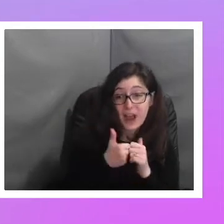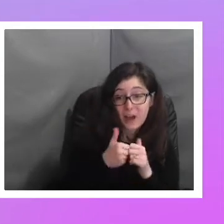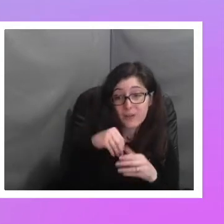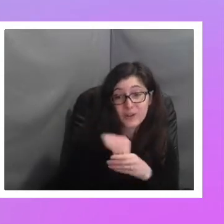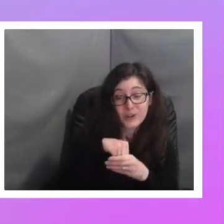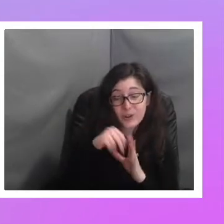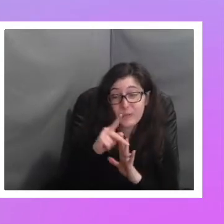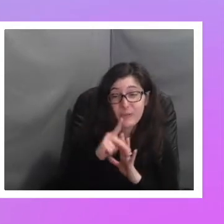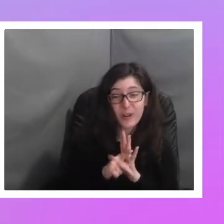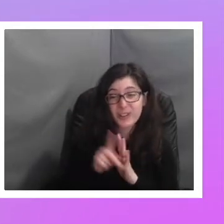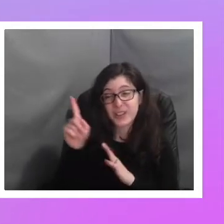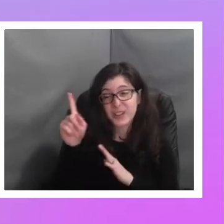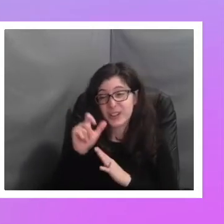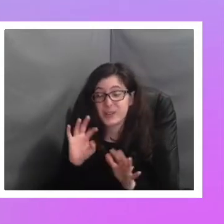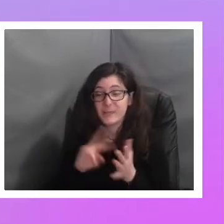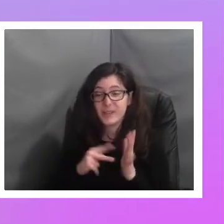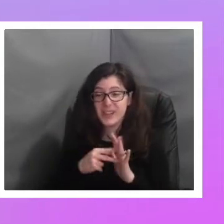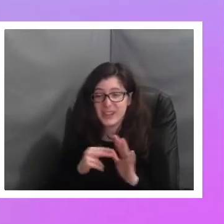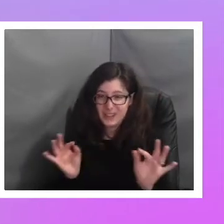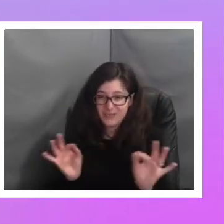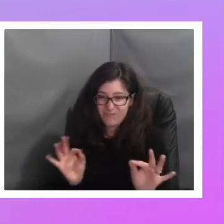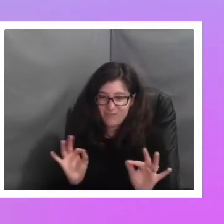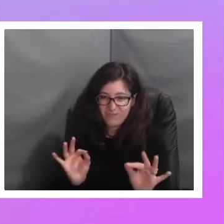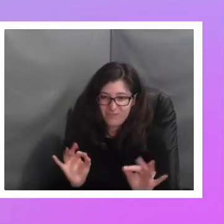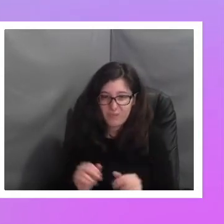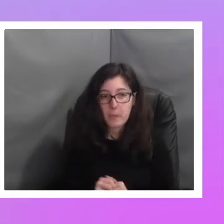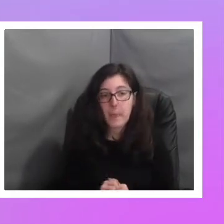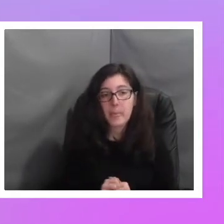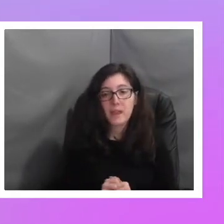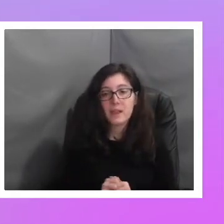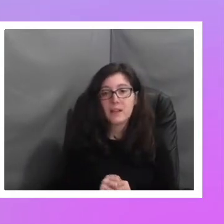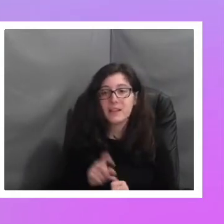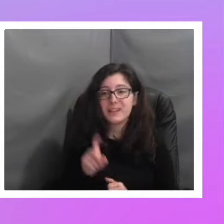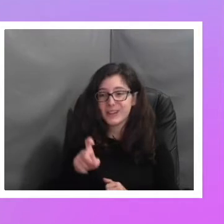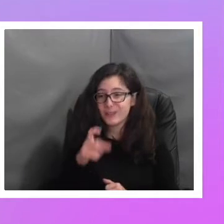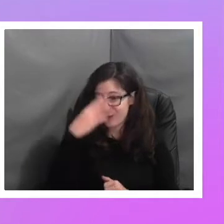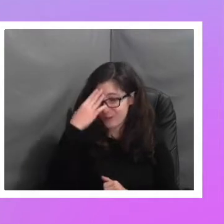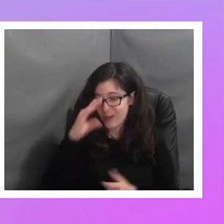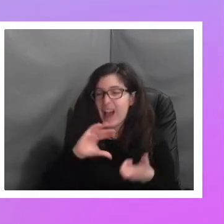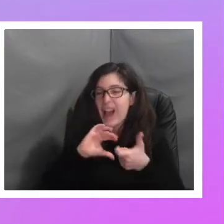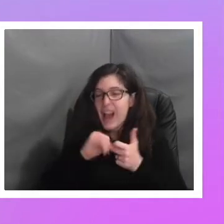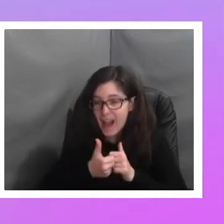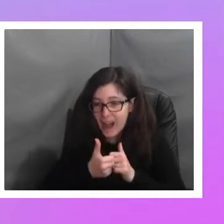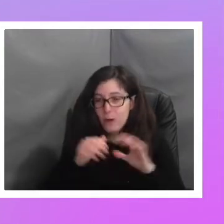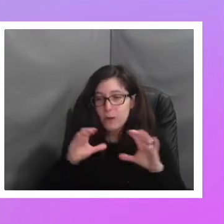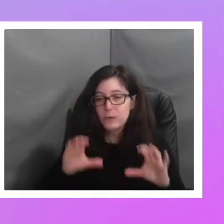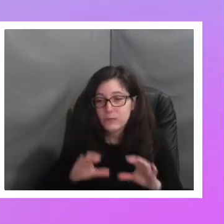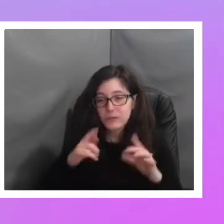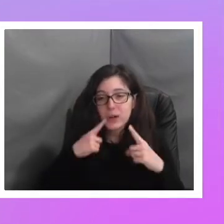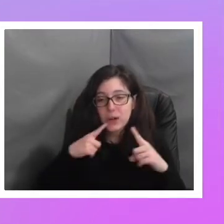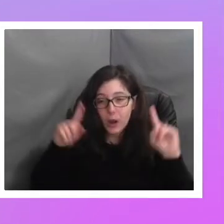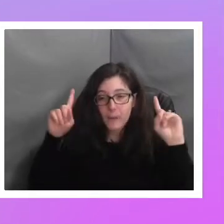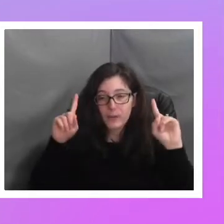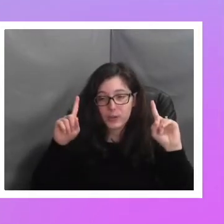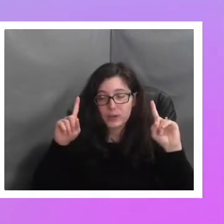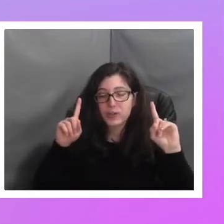that assign how to accomplish accessibility, who can provide expertise,